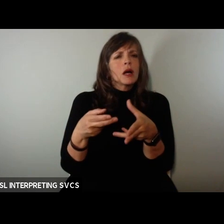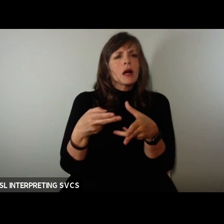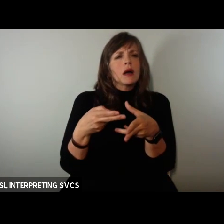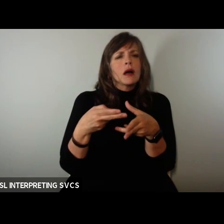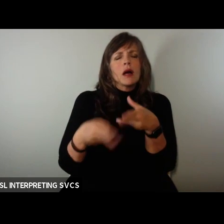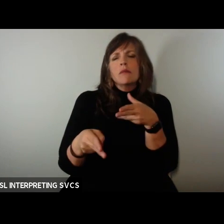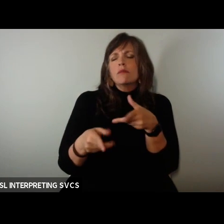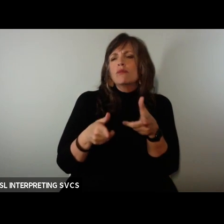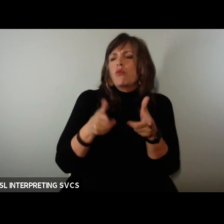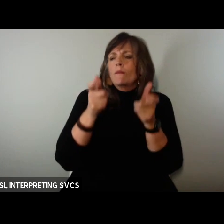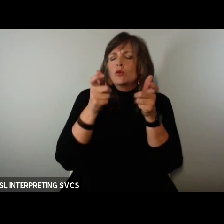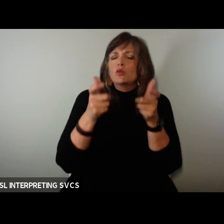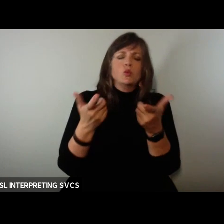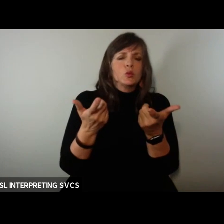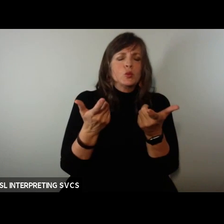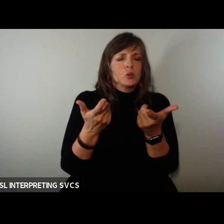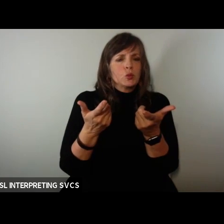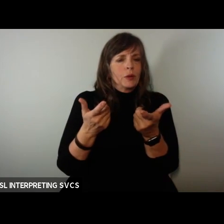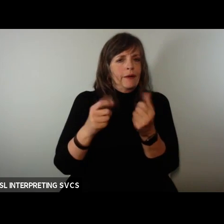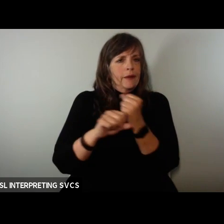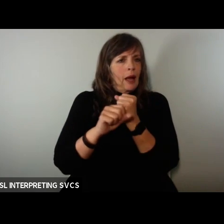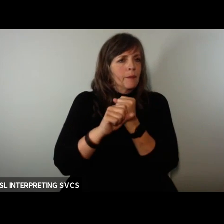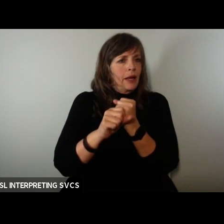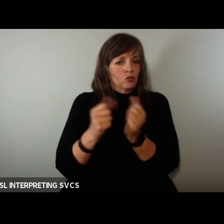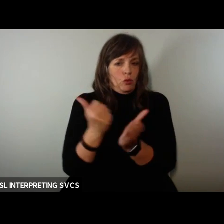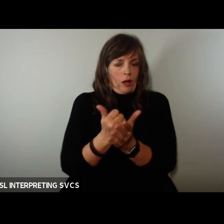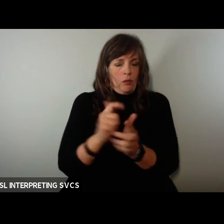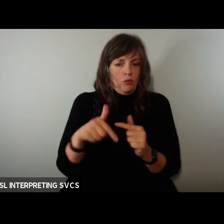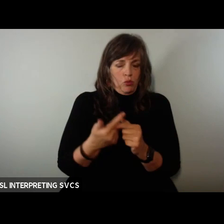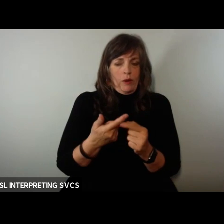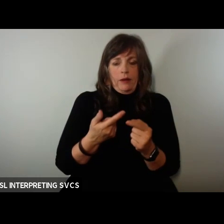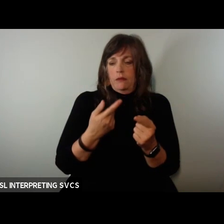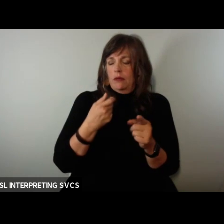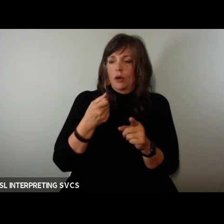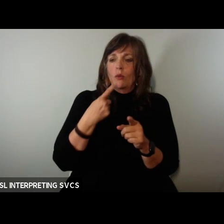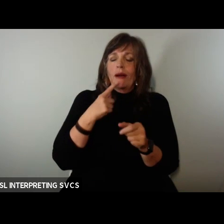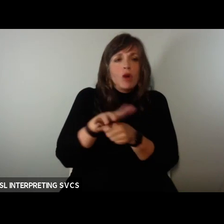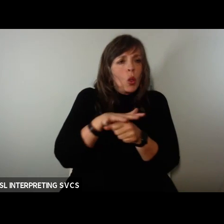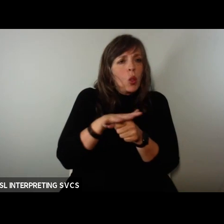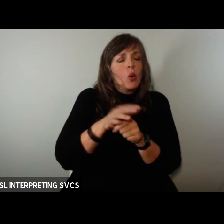to help out locally whenever we had issues. We had a huge snowfall that kept kids out of school for multiple weeks